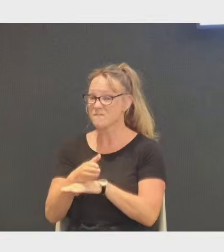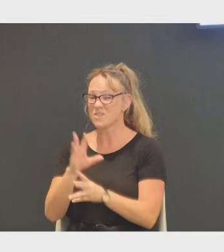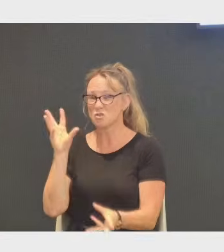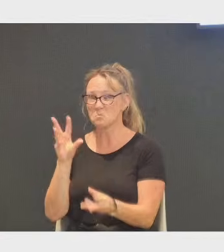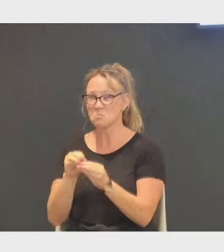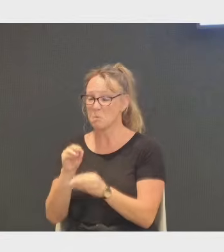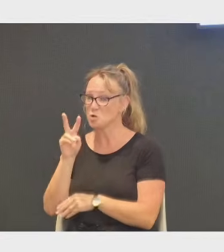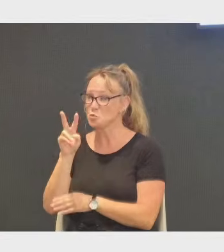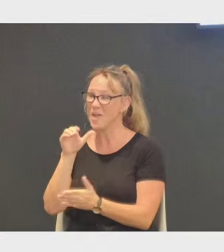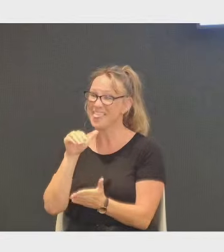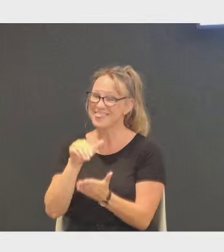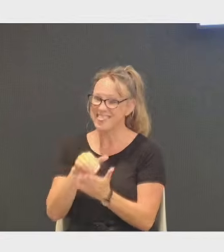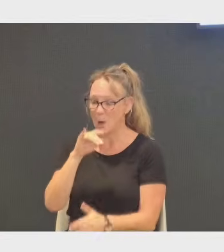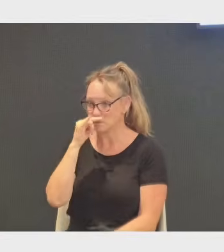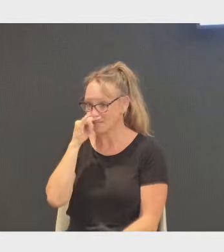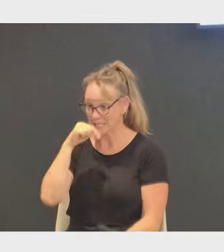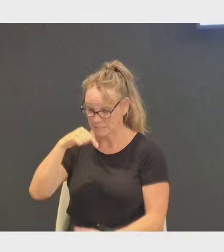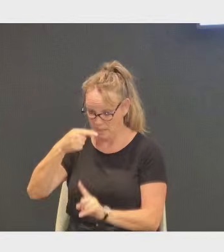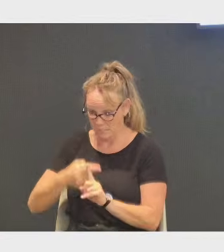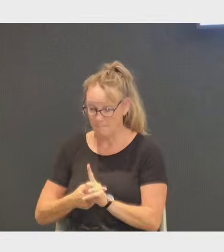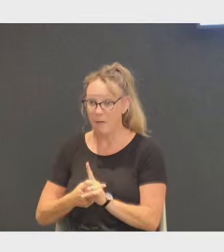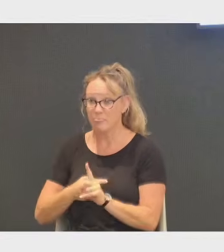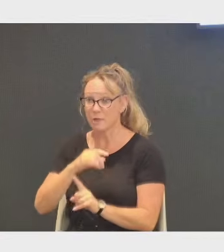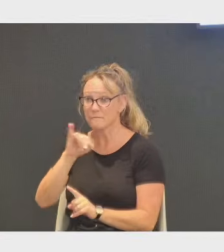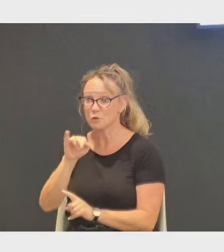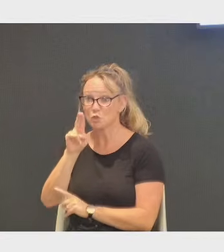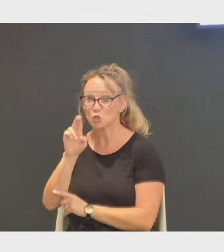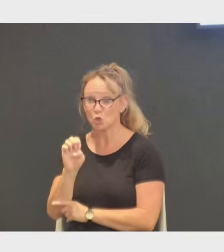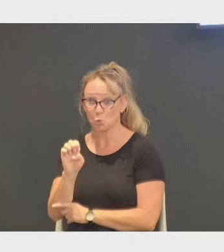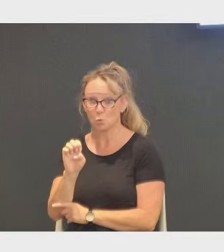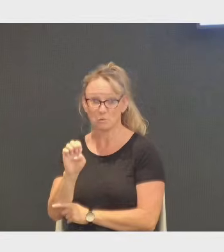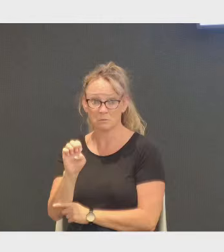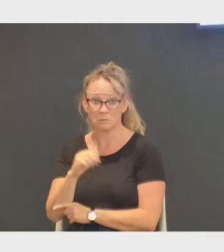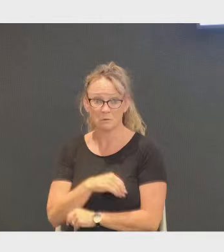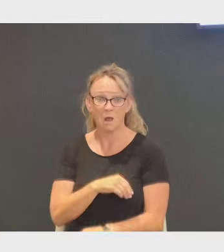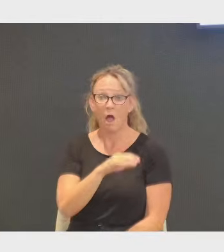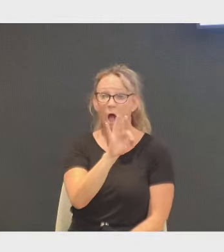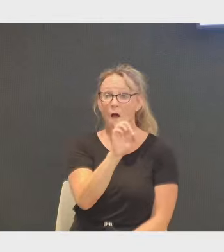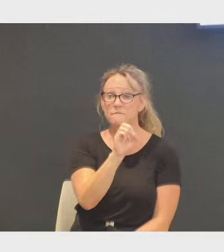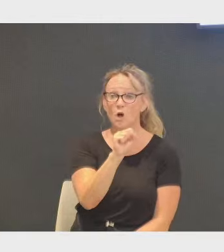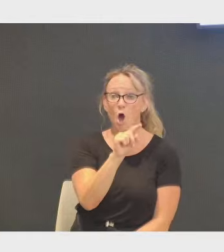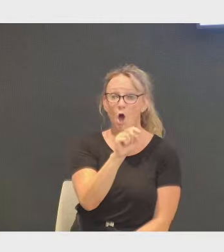care just in the month of June this year. foster care and other placements are the largest mandated